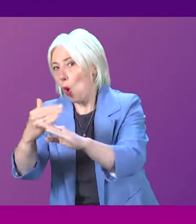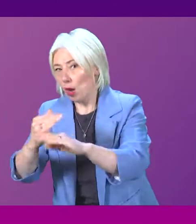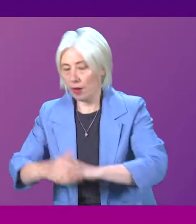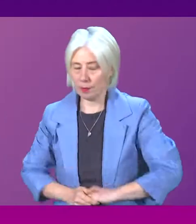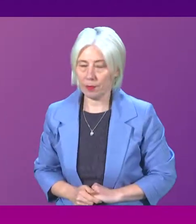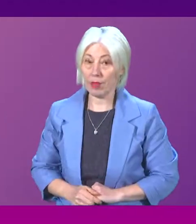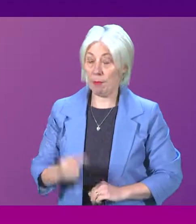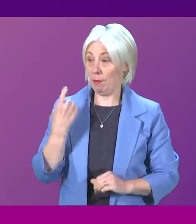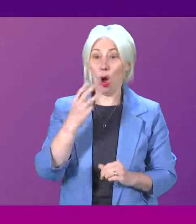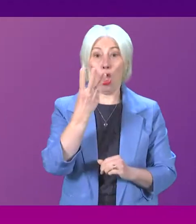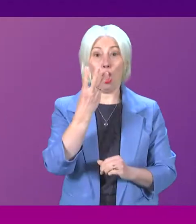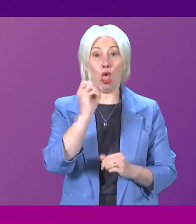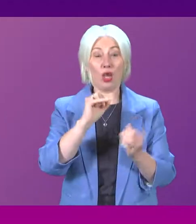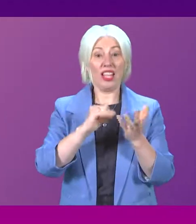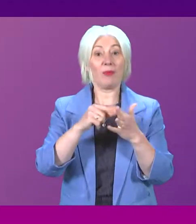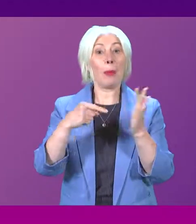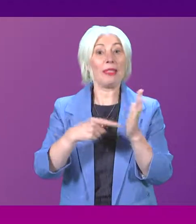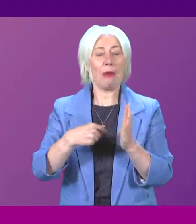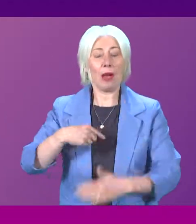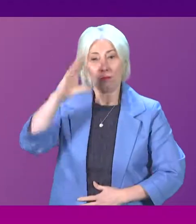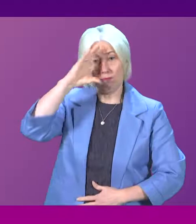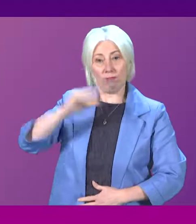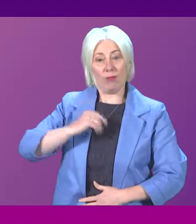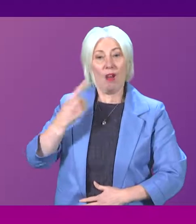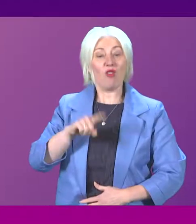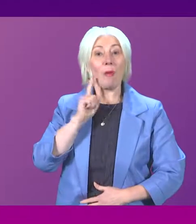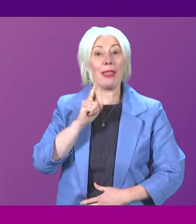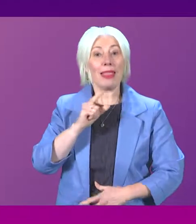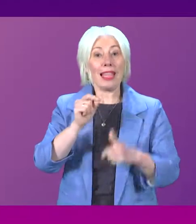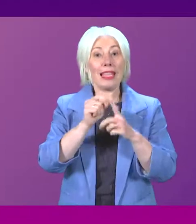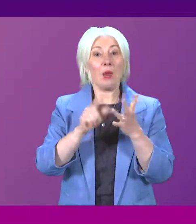On 30 September, I was given notice by Lady Poole that she intended to step down from